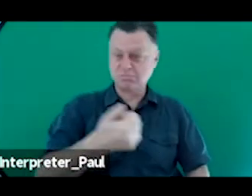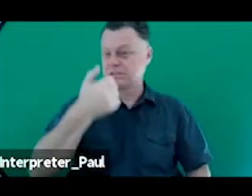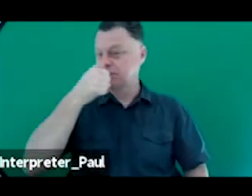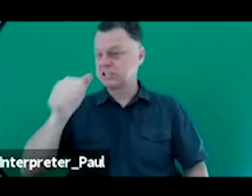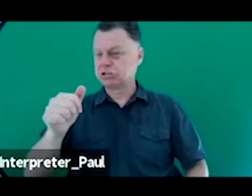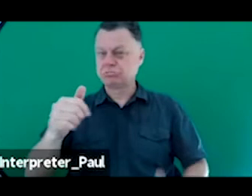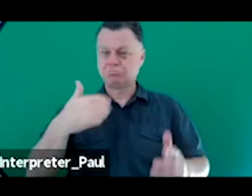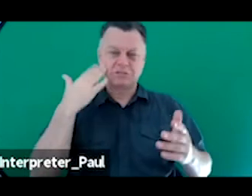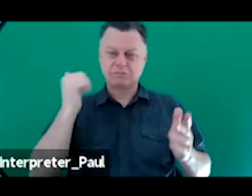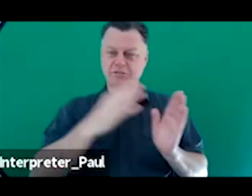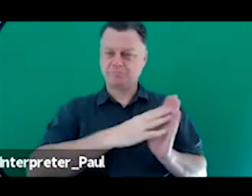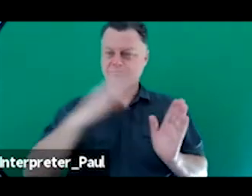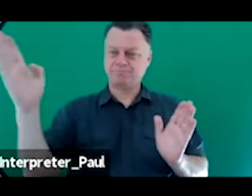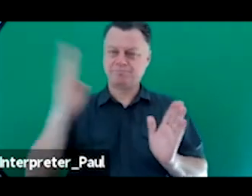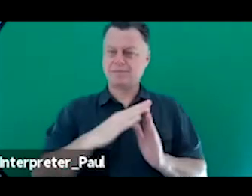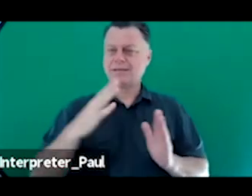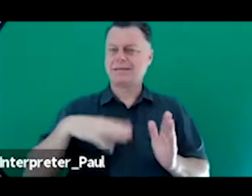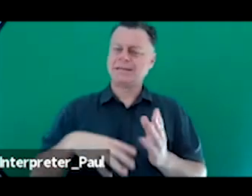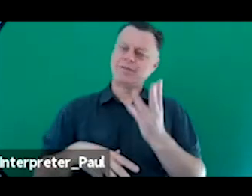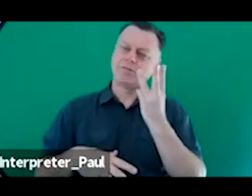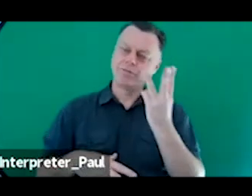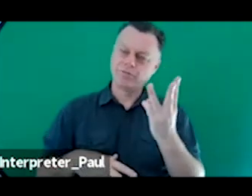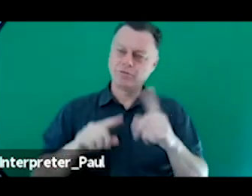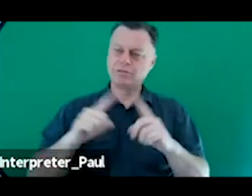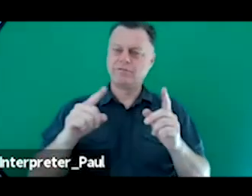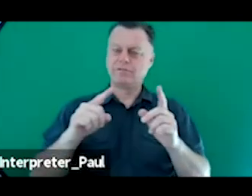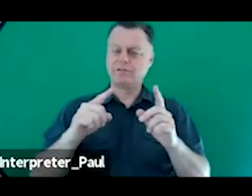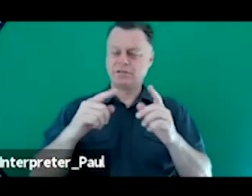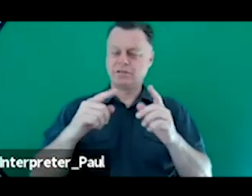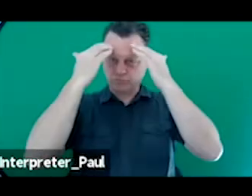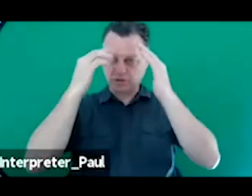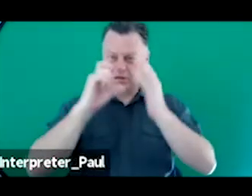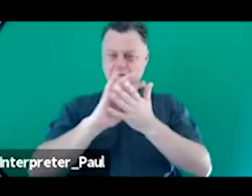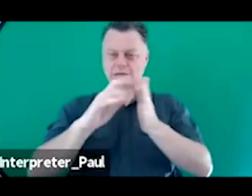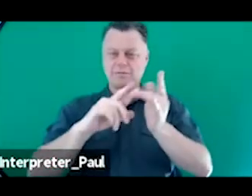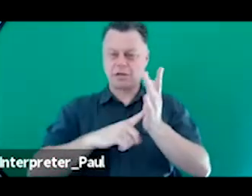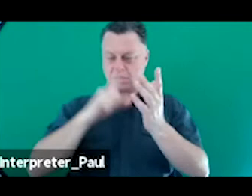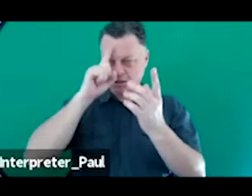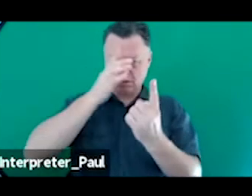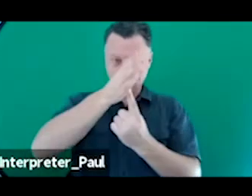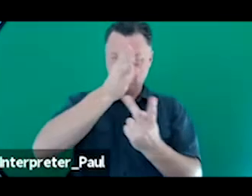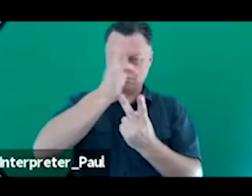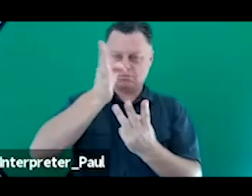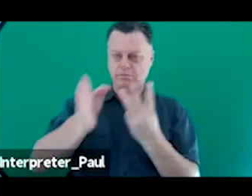we have to activate three different chemical pathways in the brain. Now, I'm not going to go